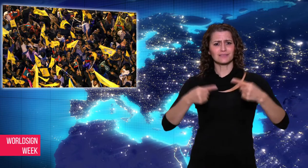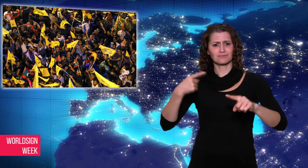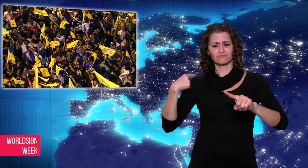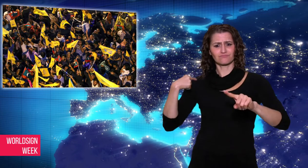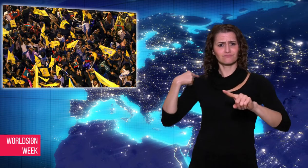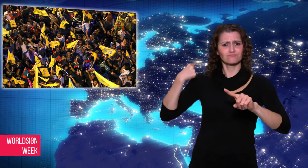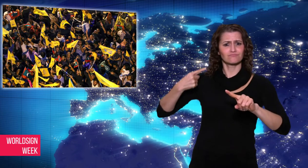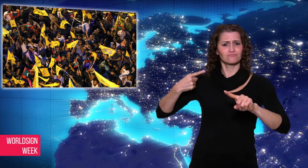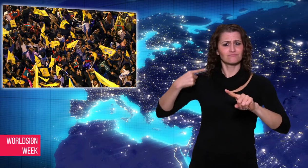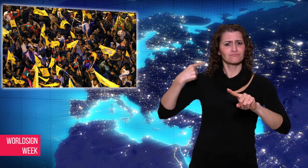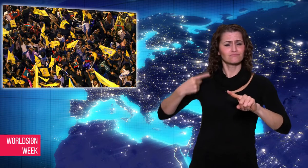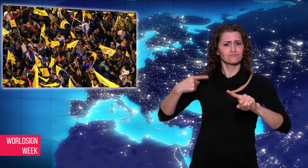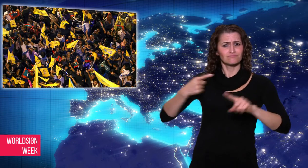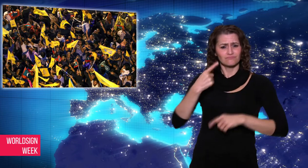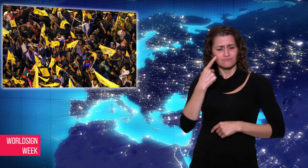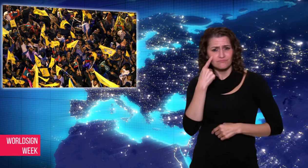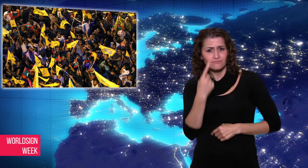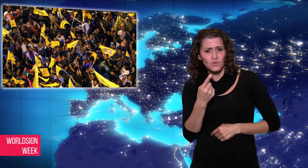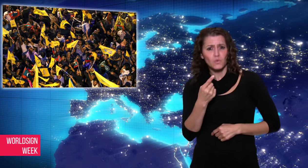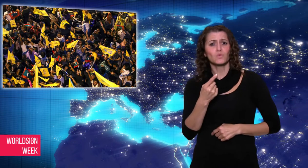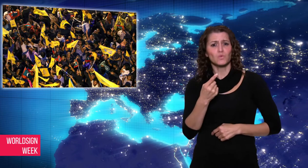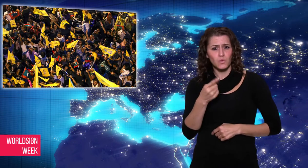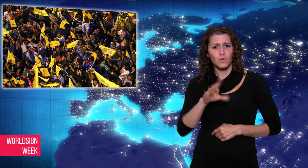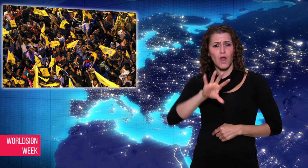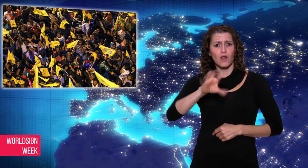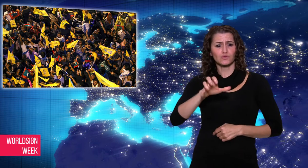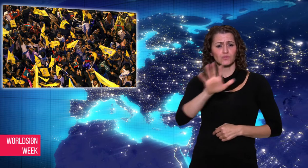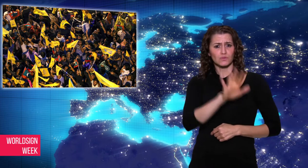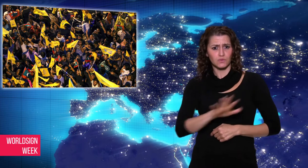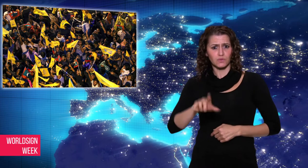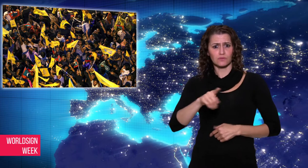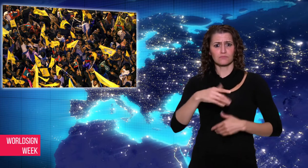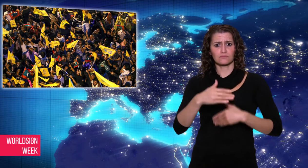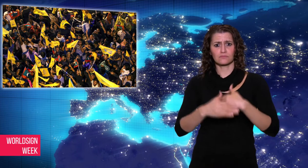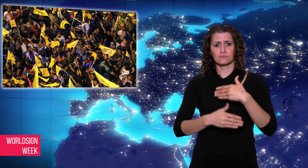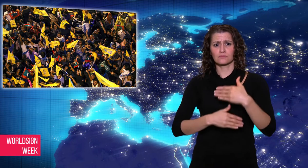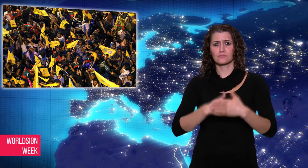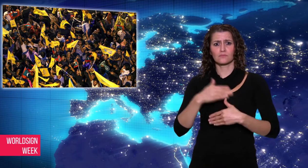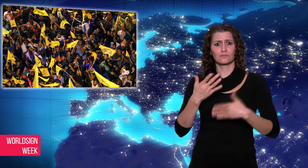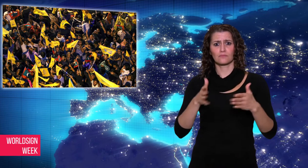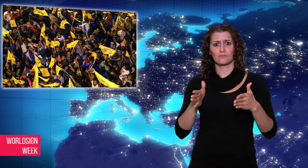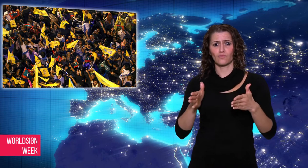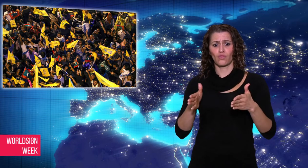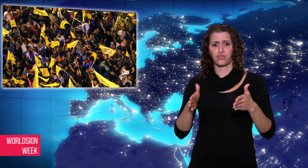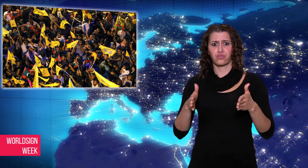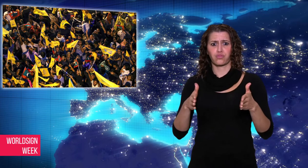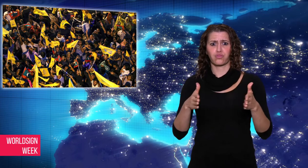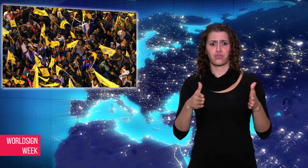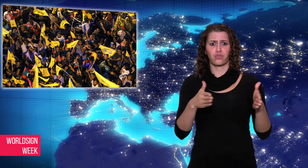Maldives was heading towards